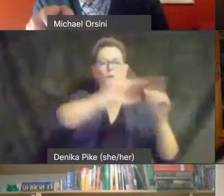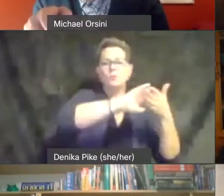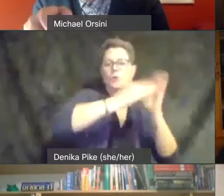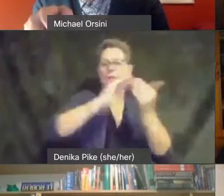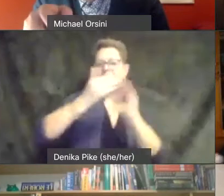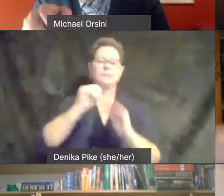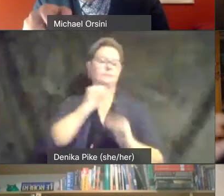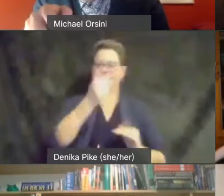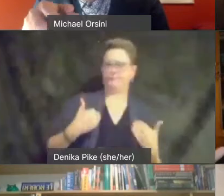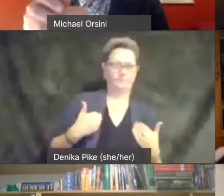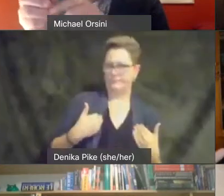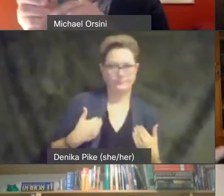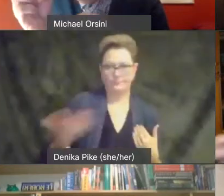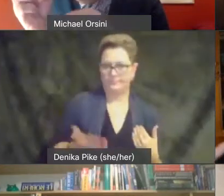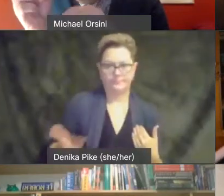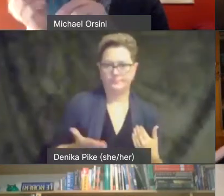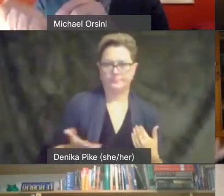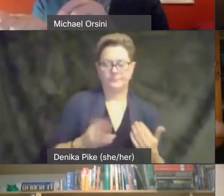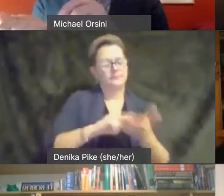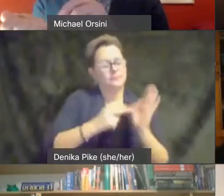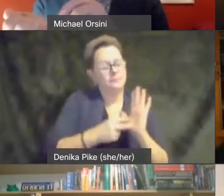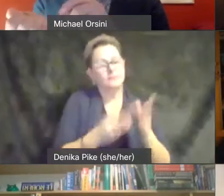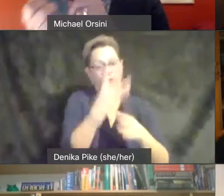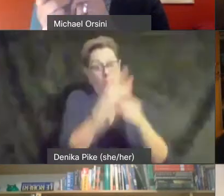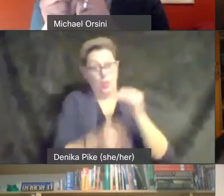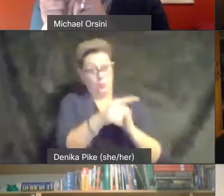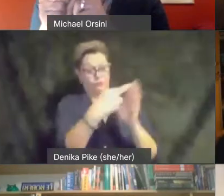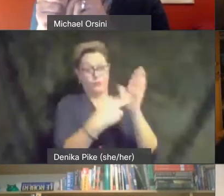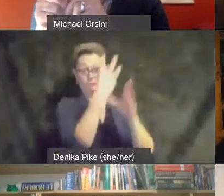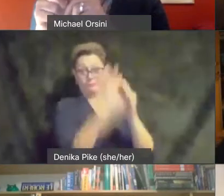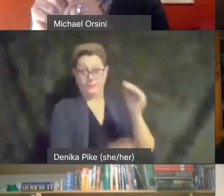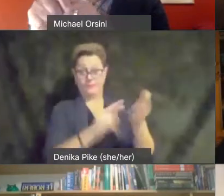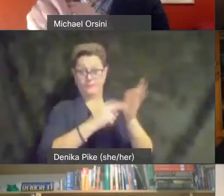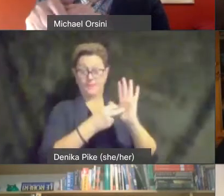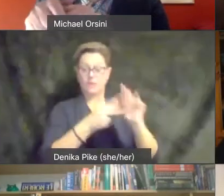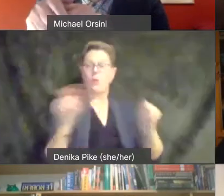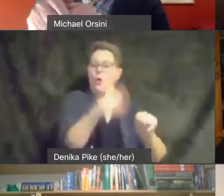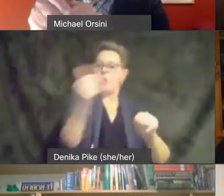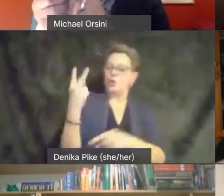And without those kind of hard rules, we had to rely on exactly. As what our 1st, 2 speakers were talking about.